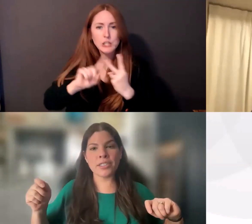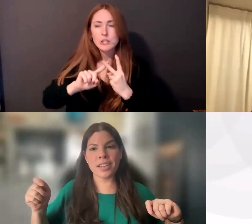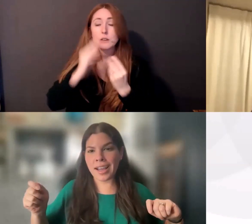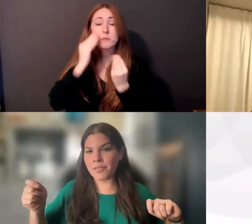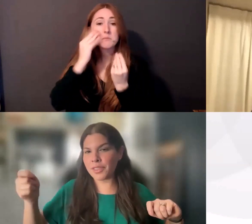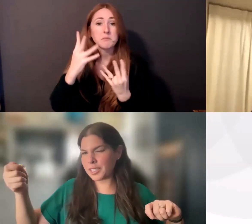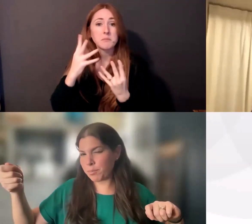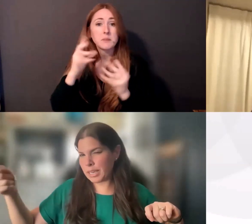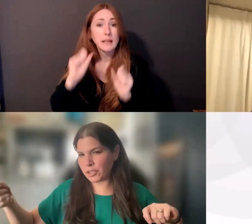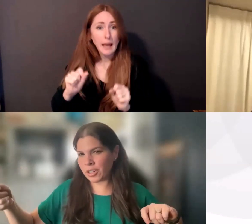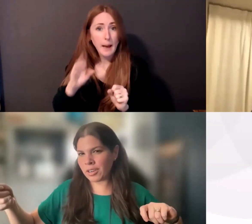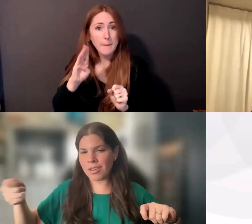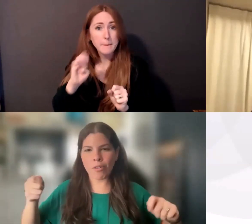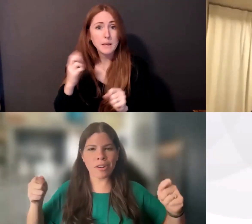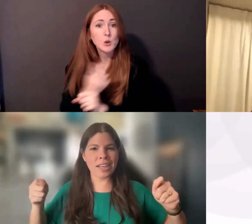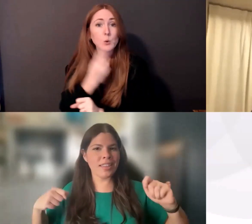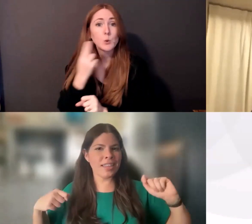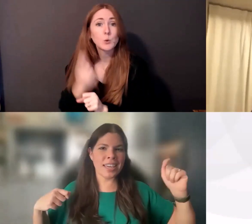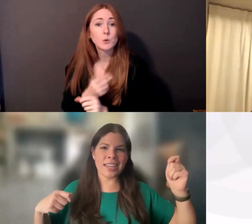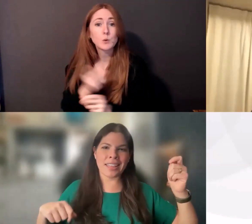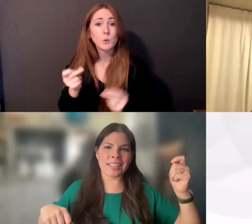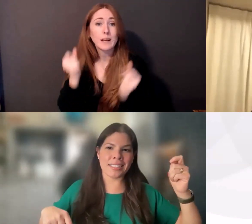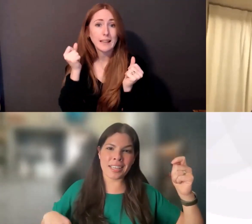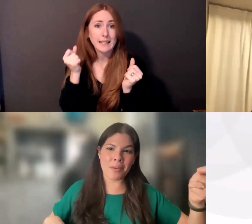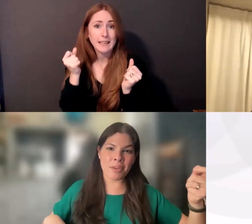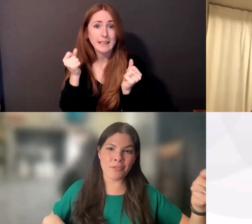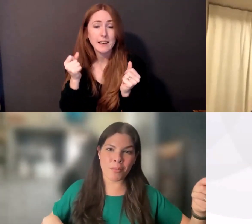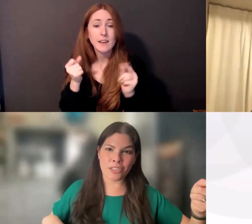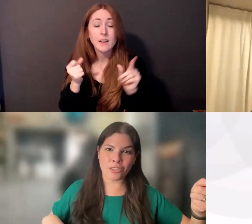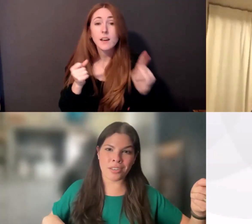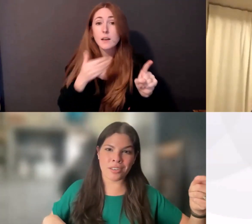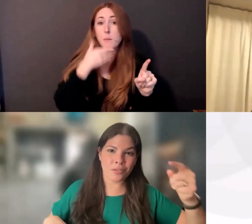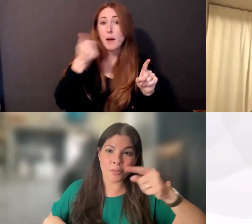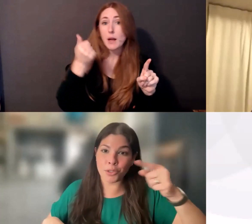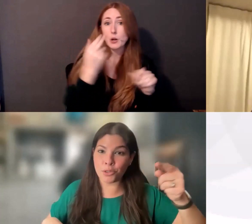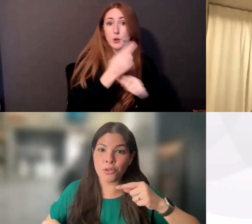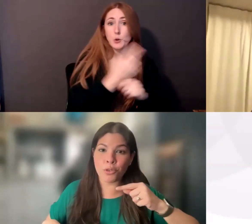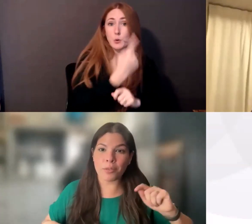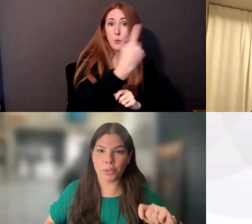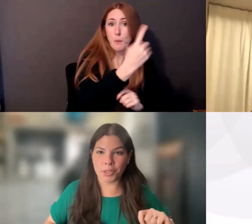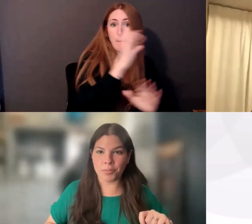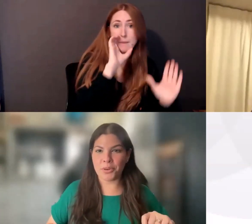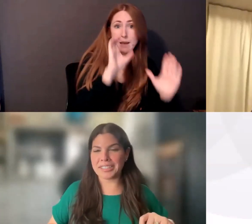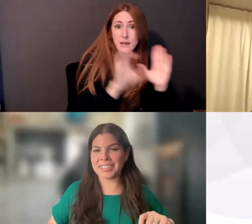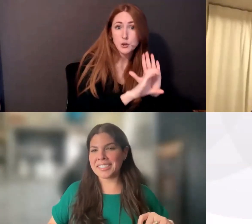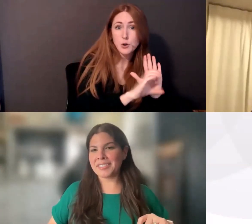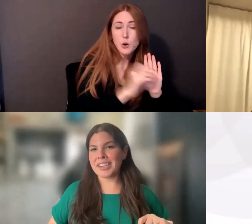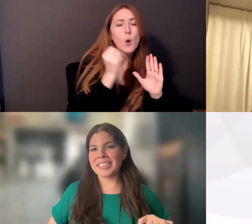to have this picture or can they take that same information from two quick bullet points?